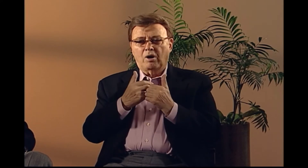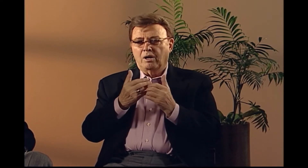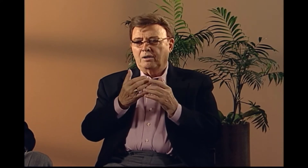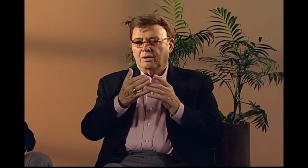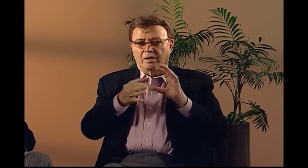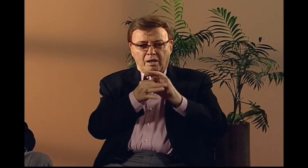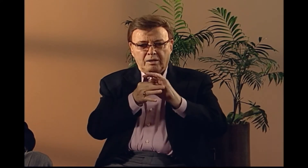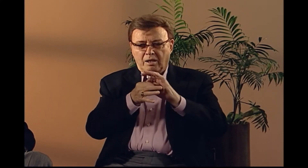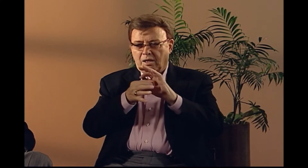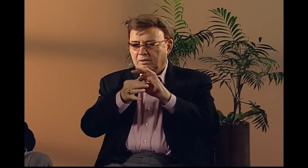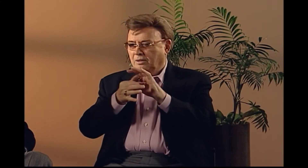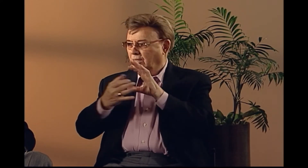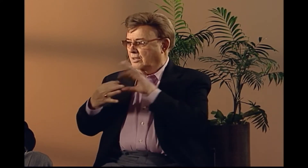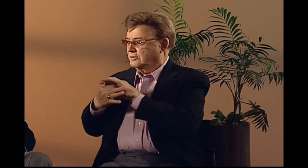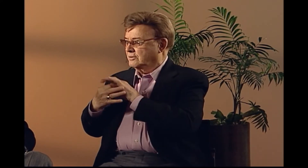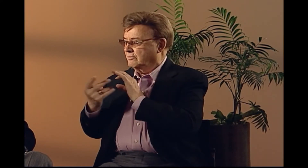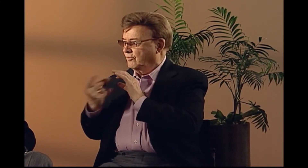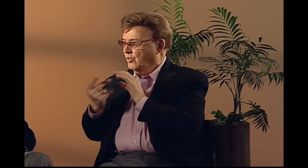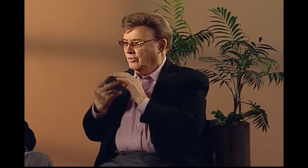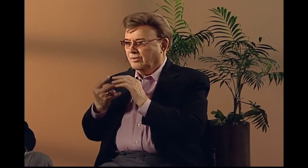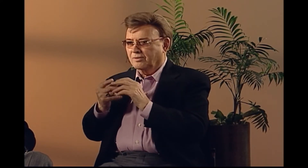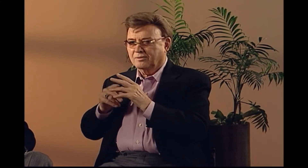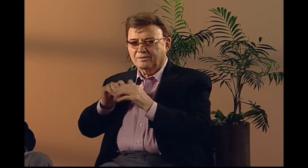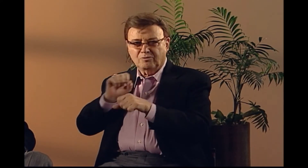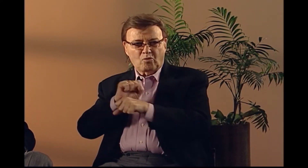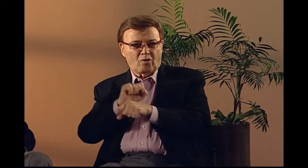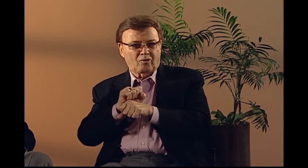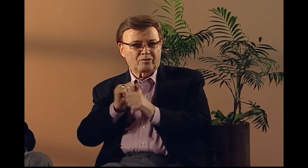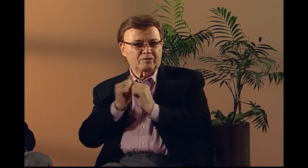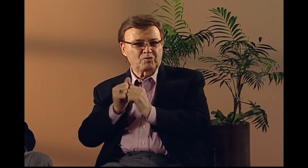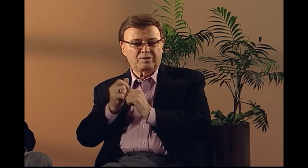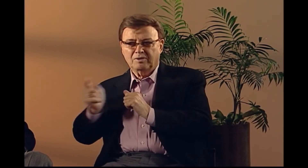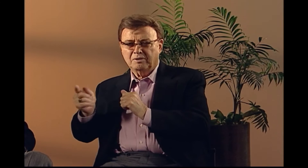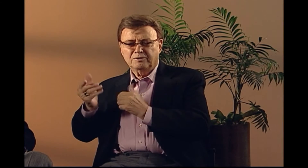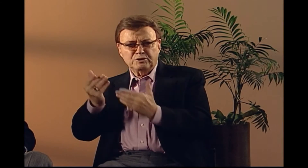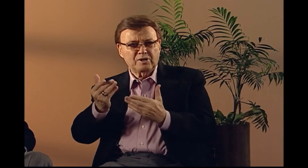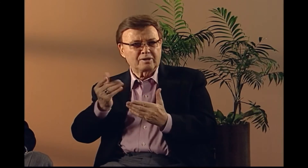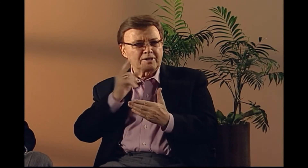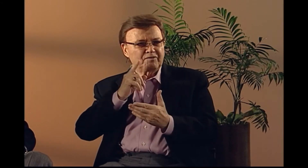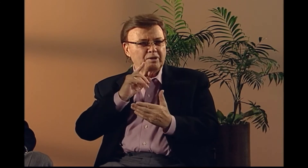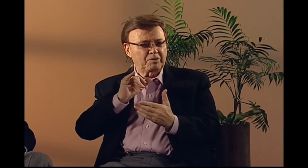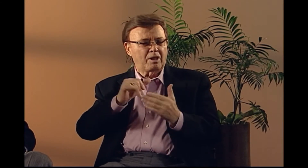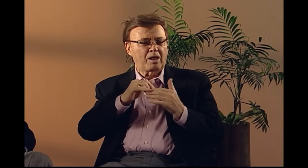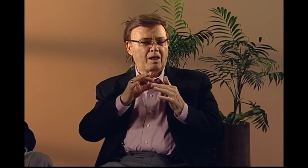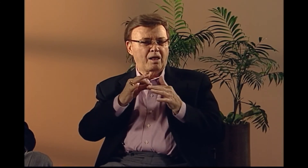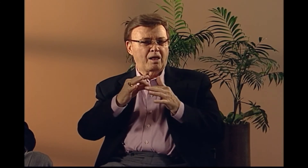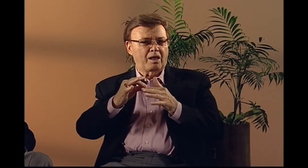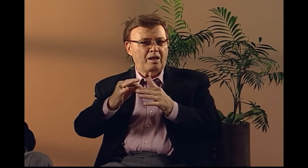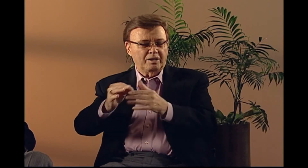I wanted that so badly, and how we could connect with one another, and how the two of us could work together.